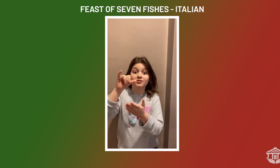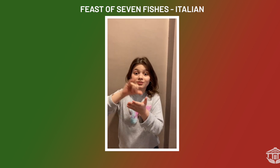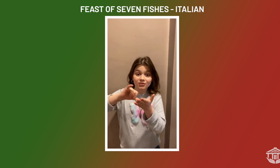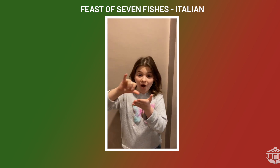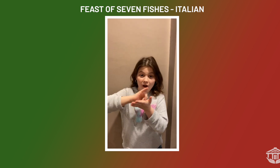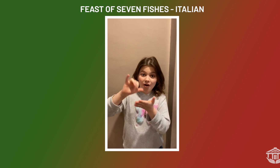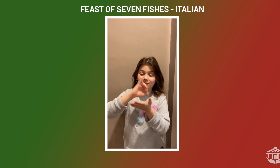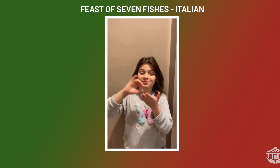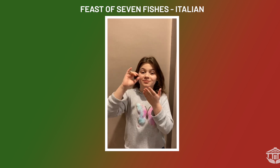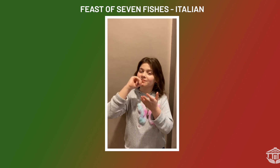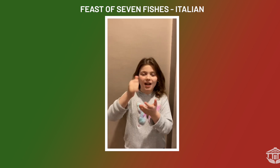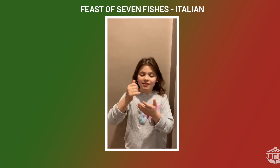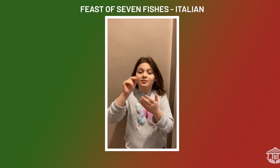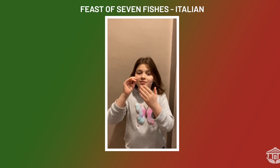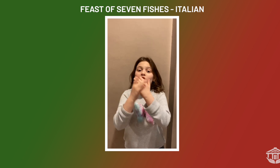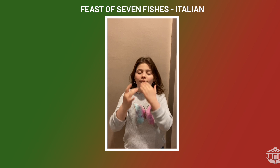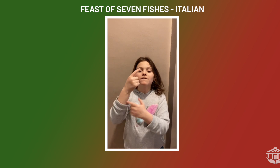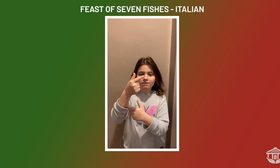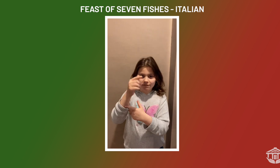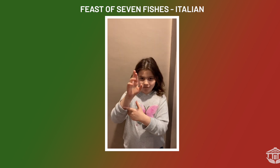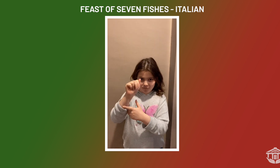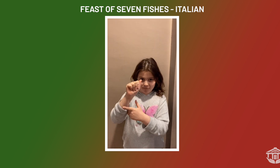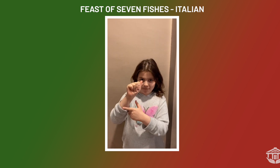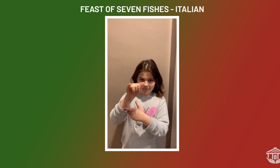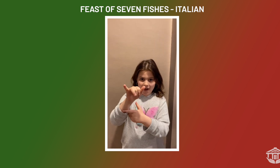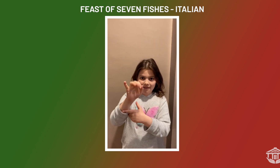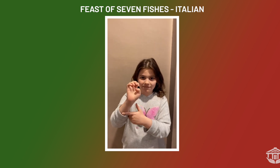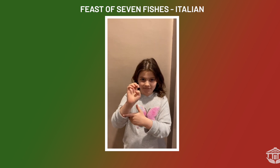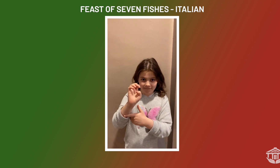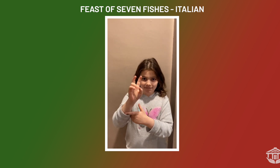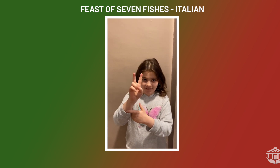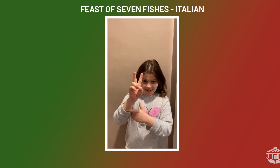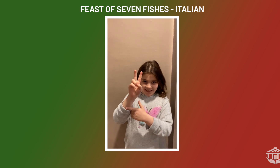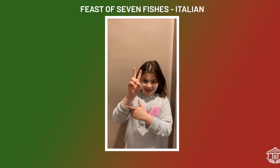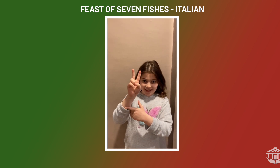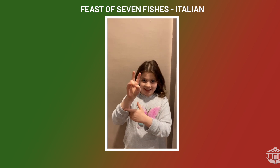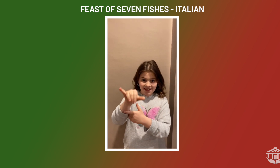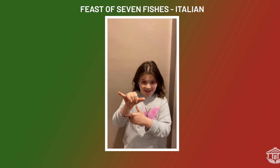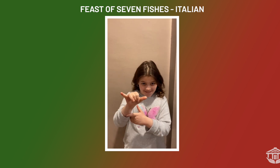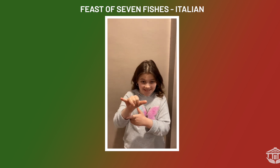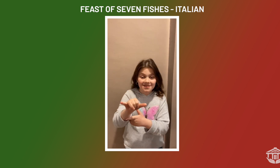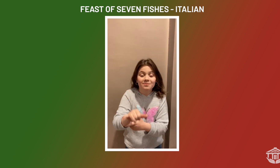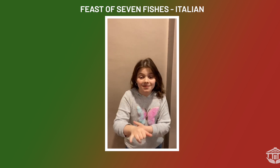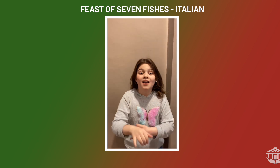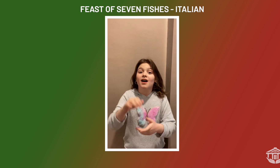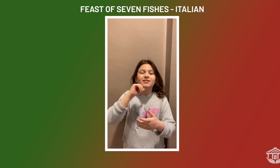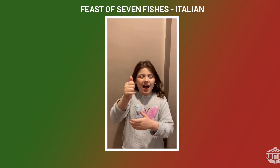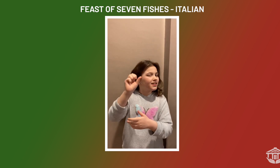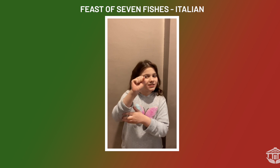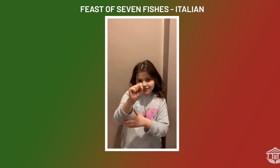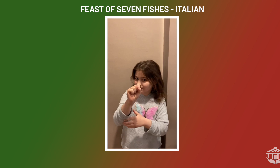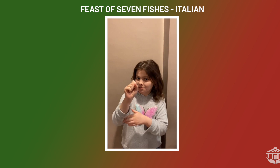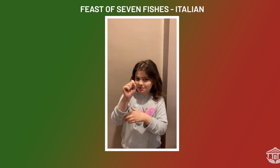and meatballs. The red sauce that goes on top? We don’t call it “sauce.” For us we call it “gravy.”